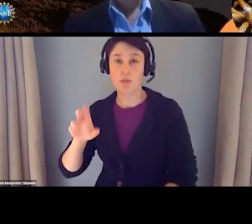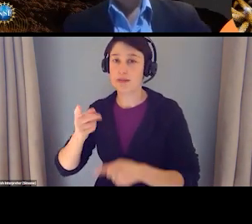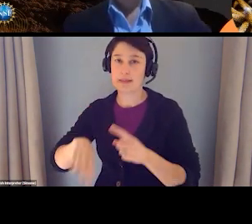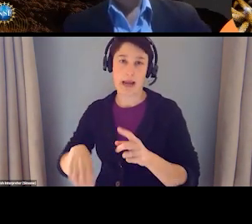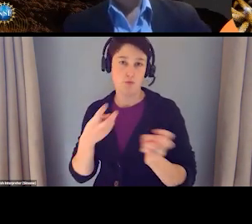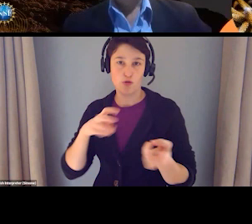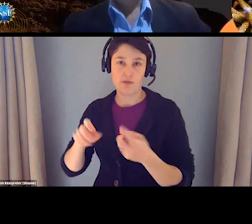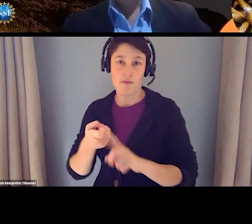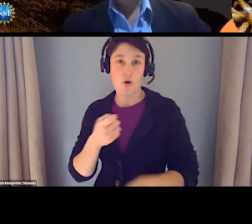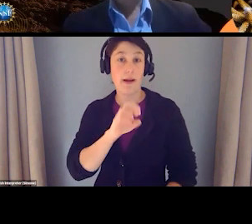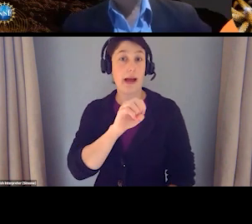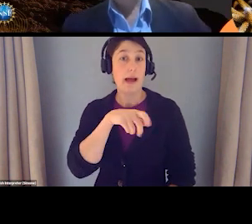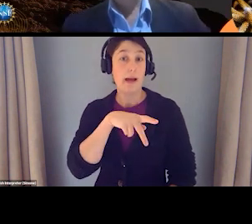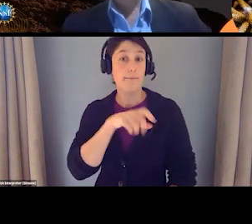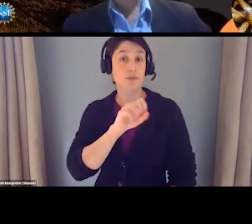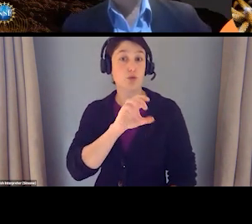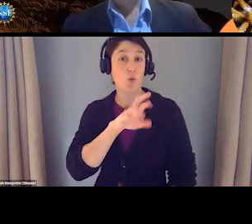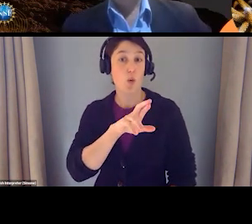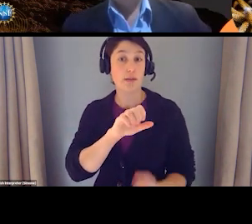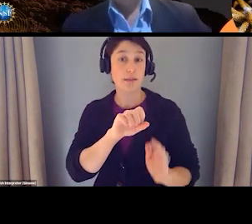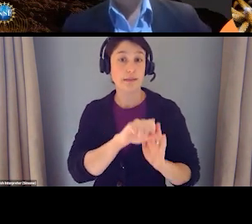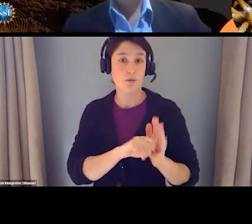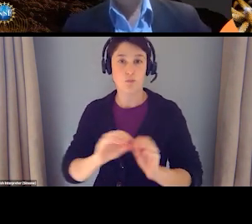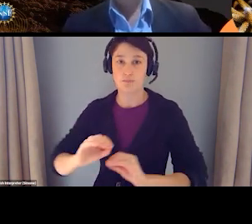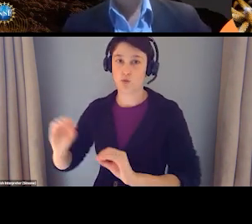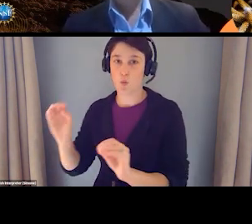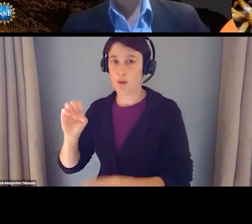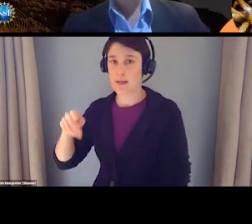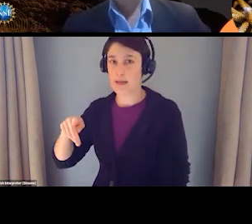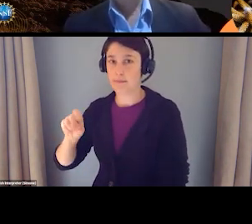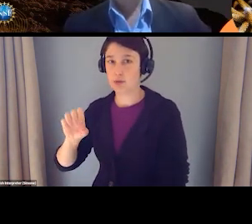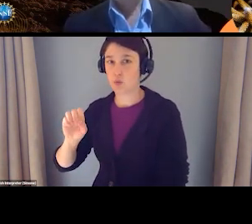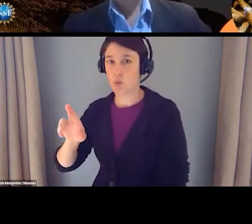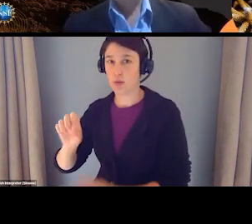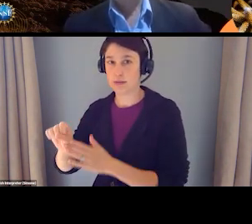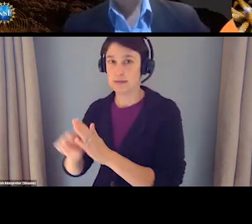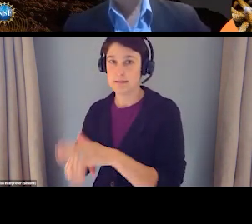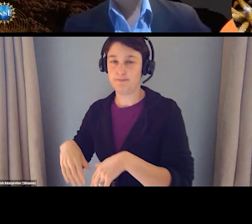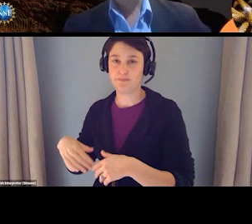So you couldn't go -- you know, you couldn't be in an EPSCoR state, have EPSCoR funds attached